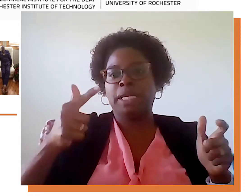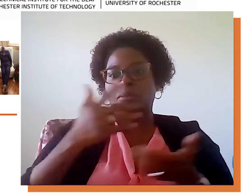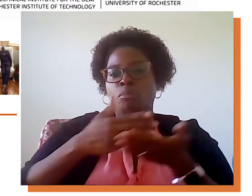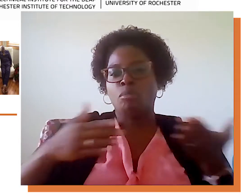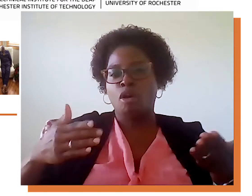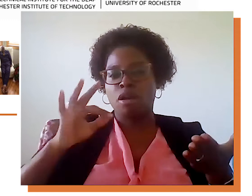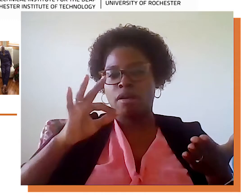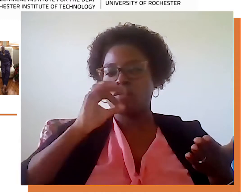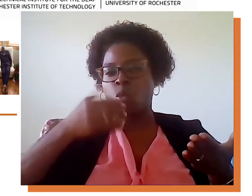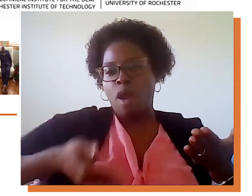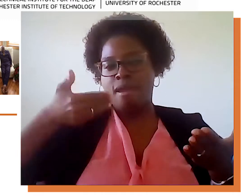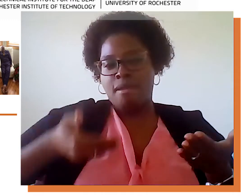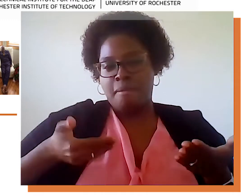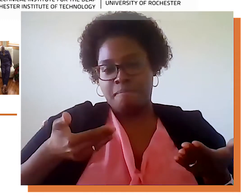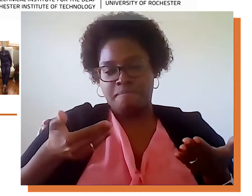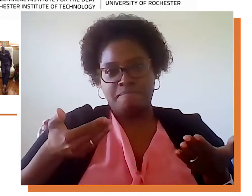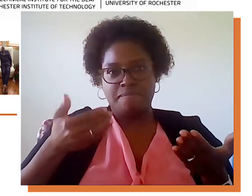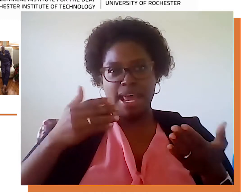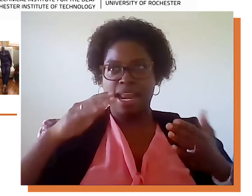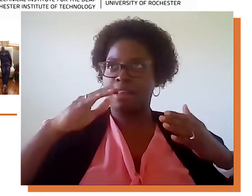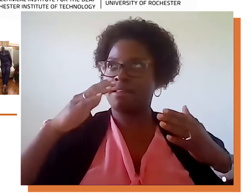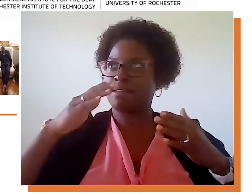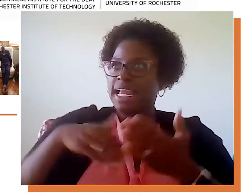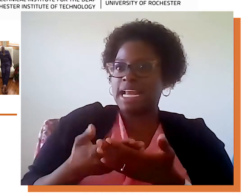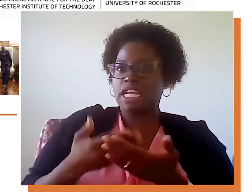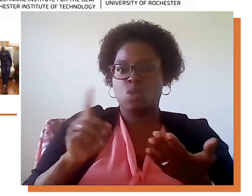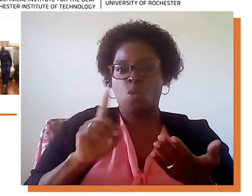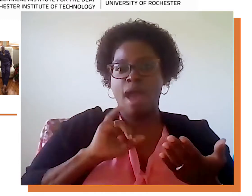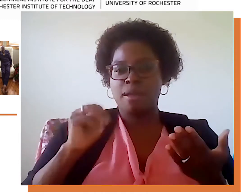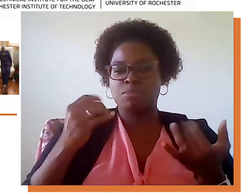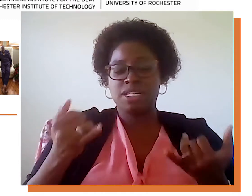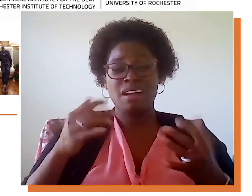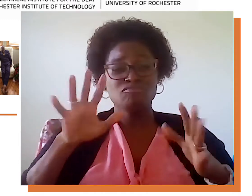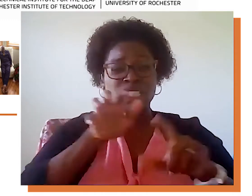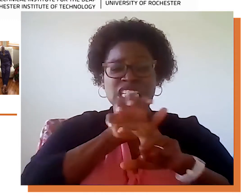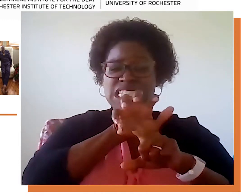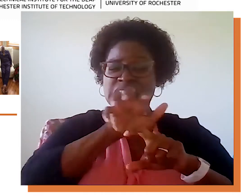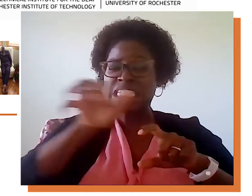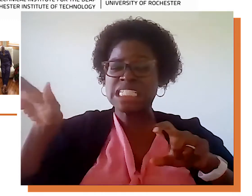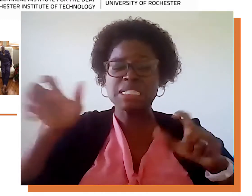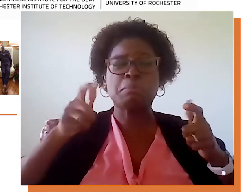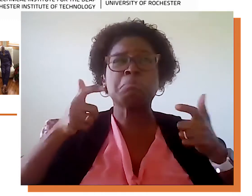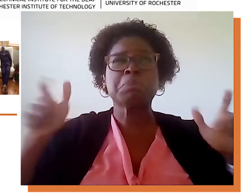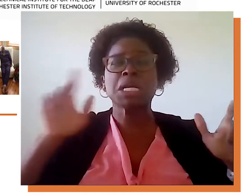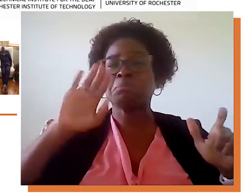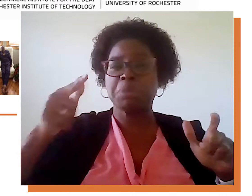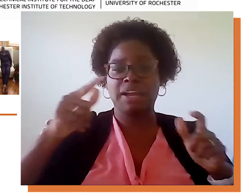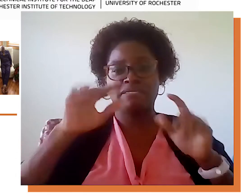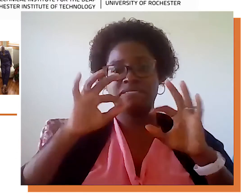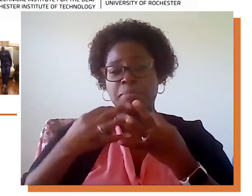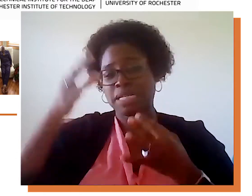So, again, my family is a really big part of my upbringing. It's really how I came to be who I am today.